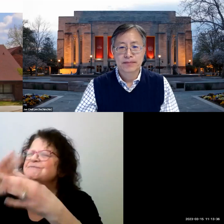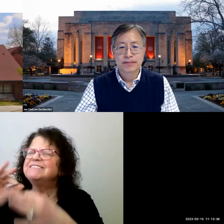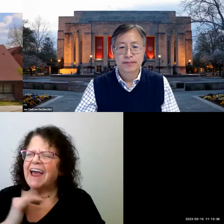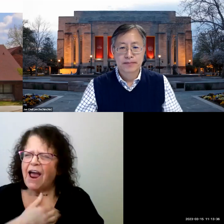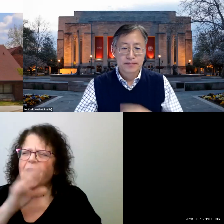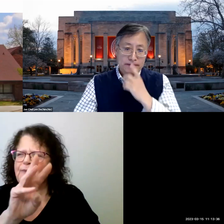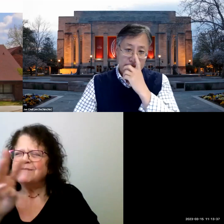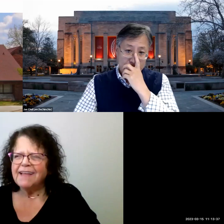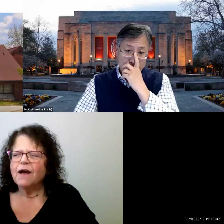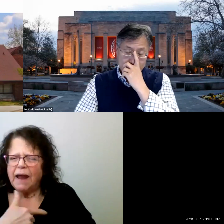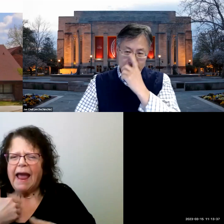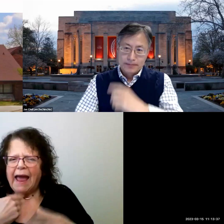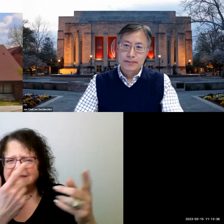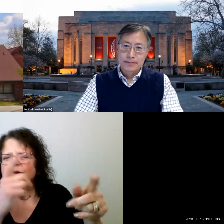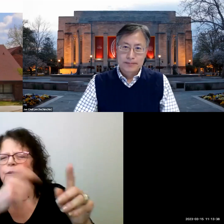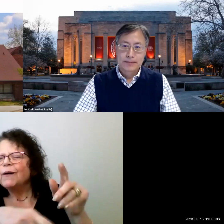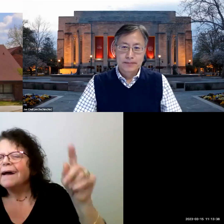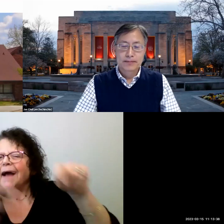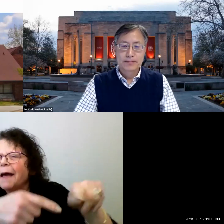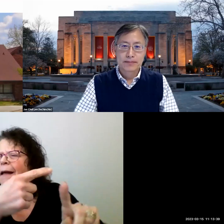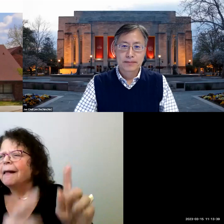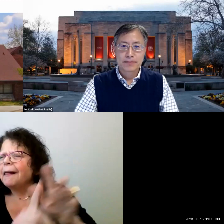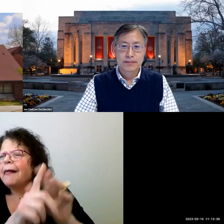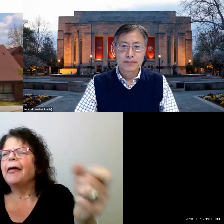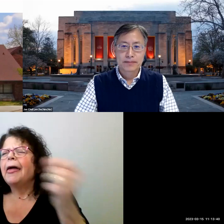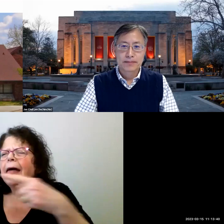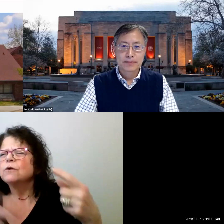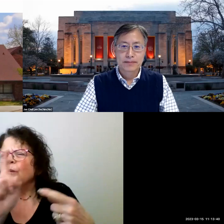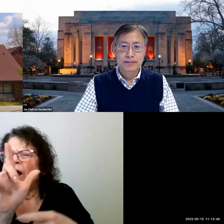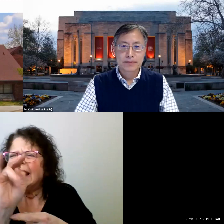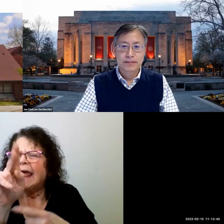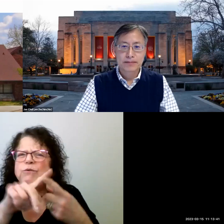from one of the attendees about where they can find the link to the great video that